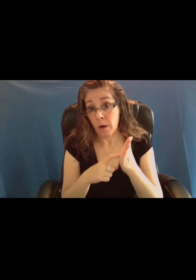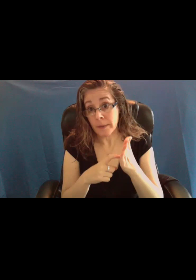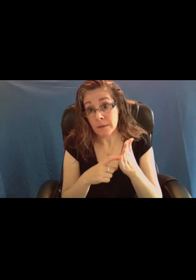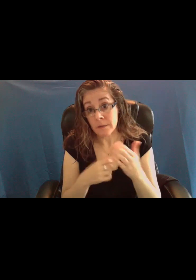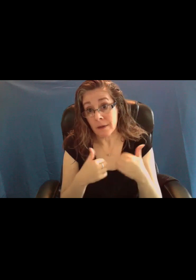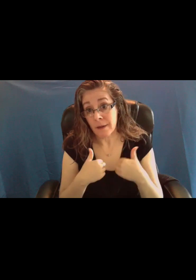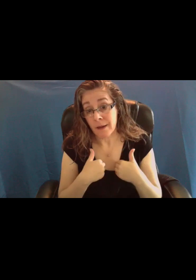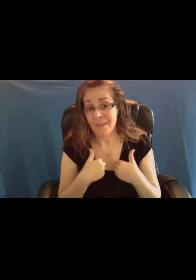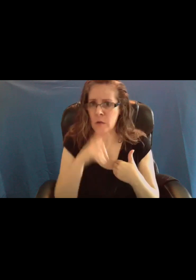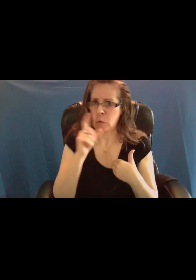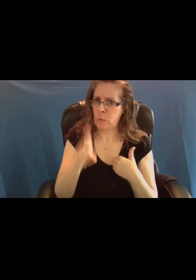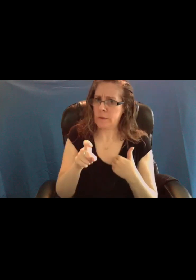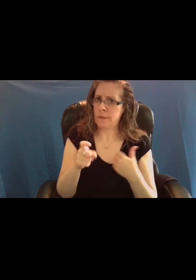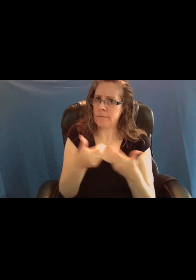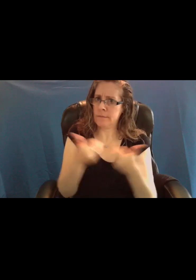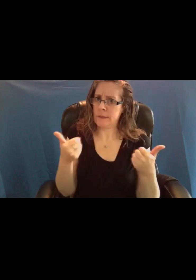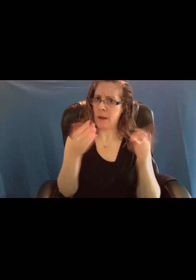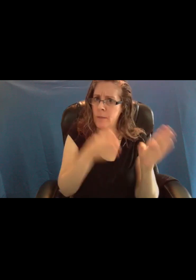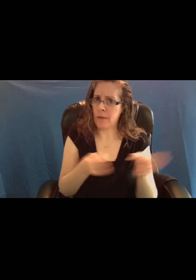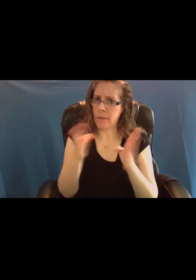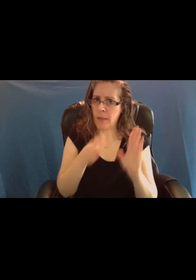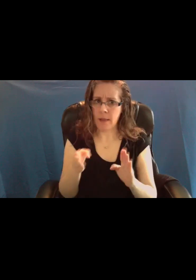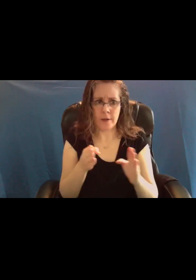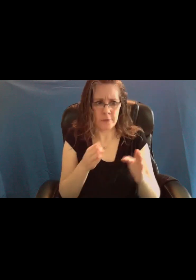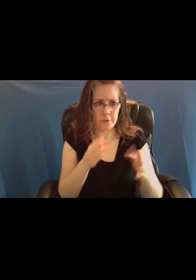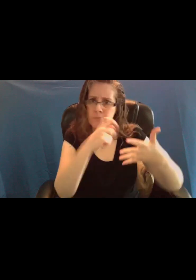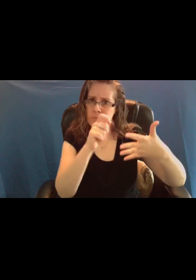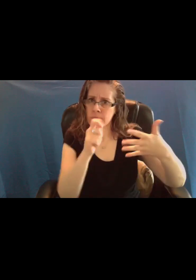plan in order to meet the obligations. But it may be considered